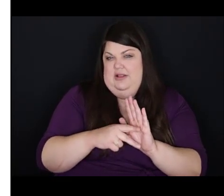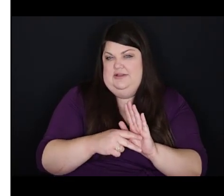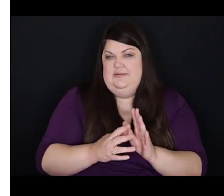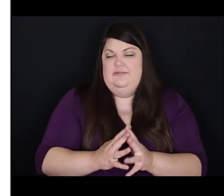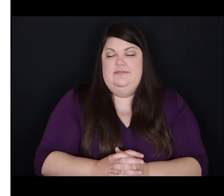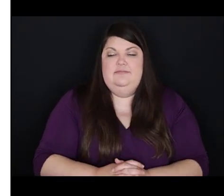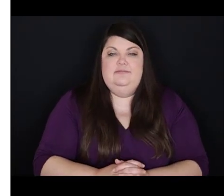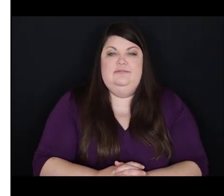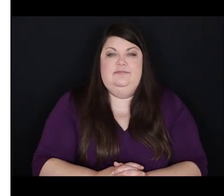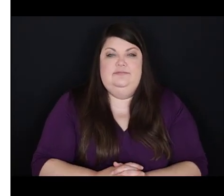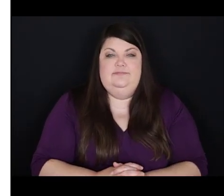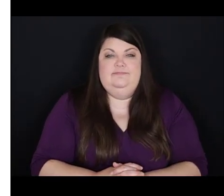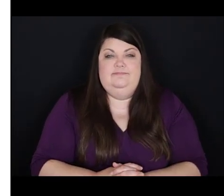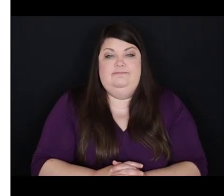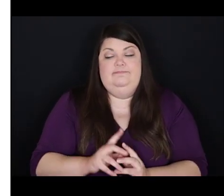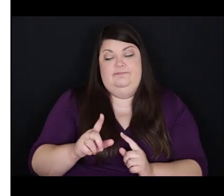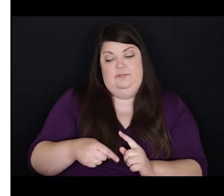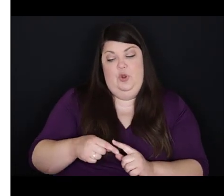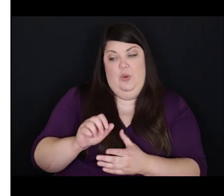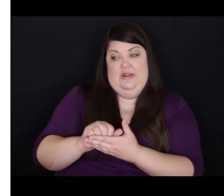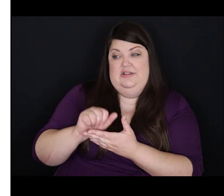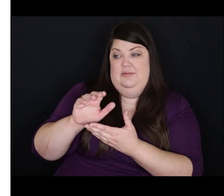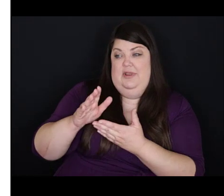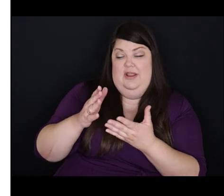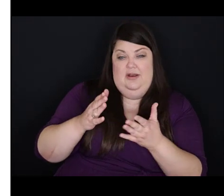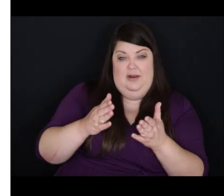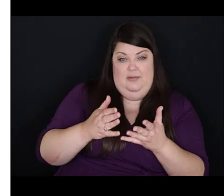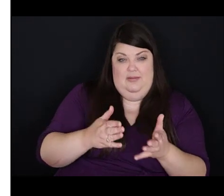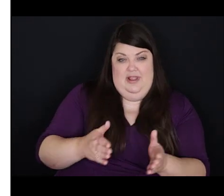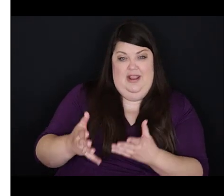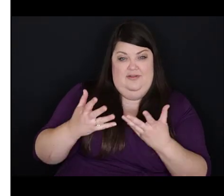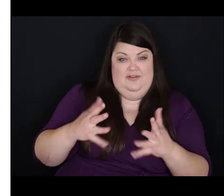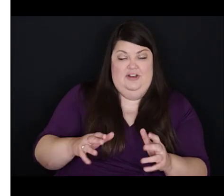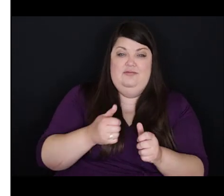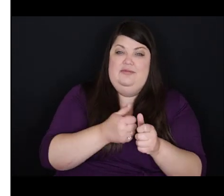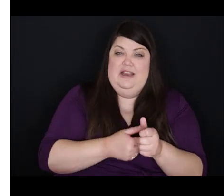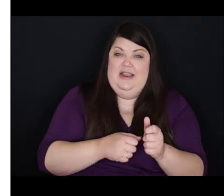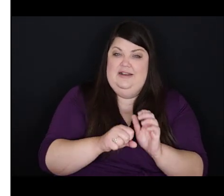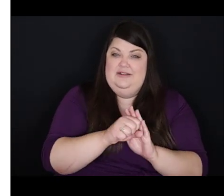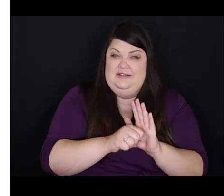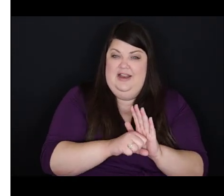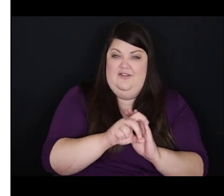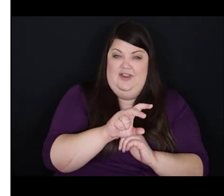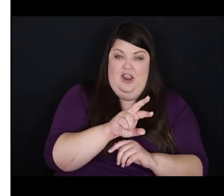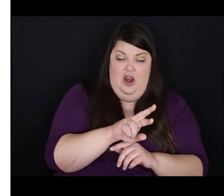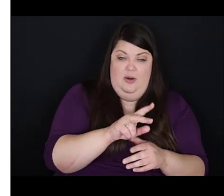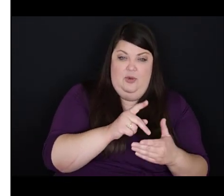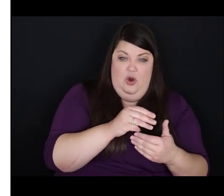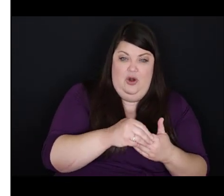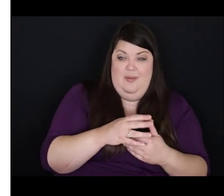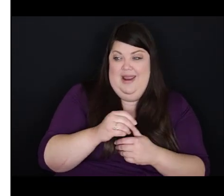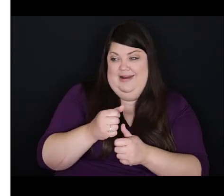After submission of the plan each State VR program and each State with two agencies must reach an